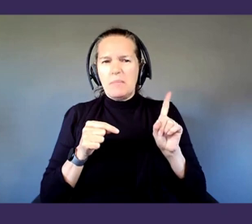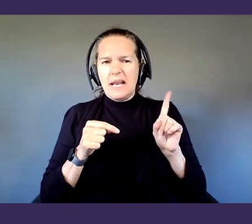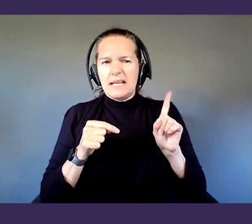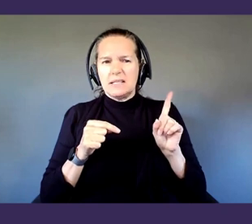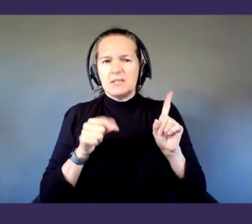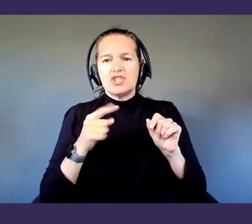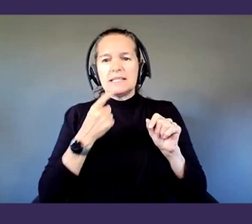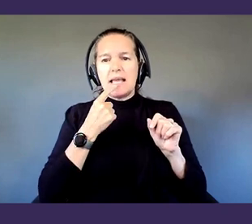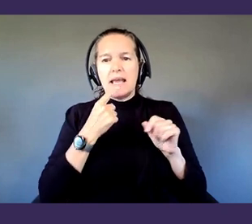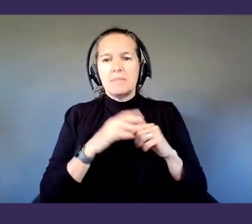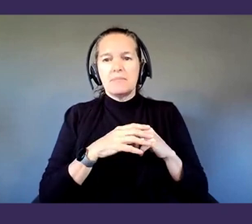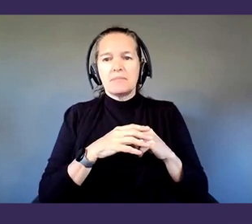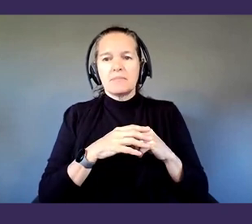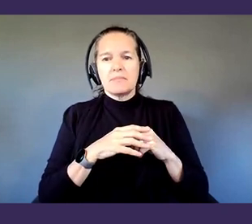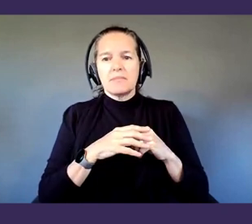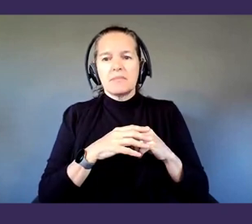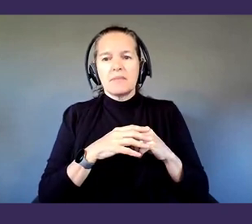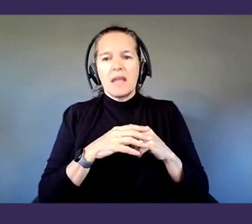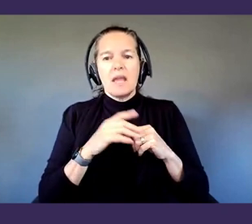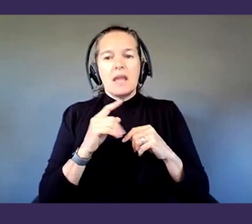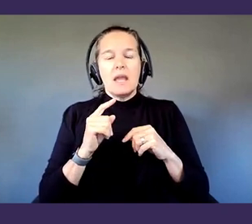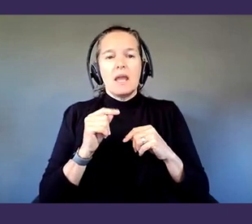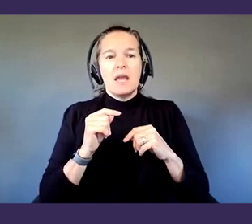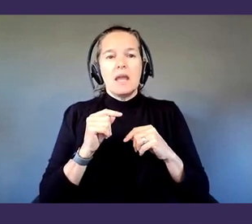it only came into effect on July 1st, right?